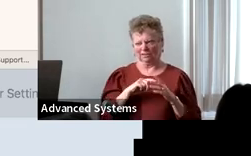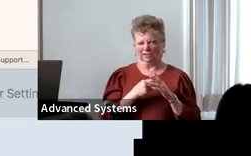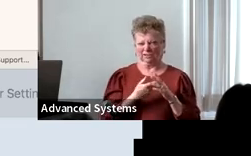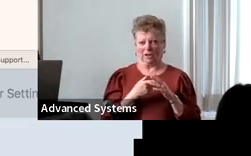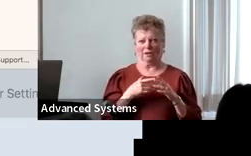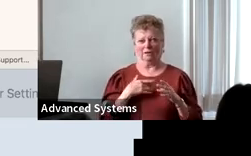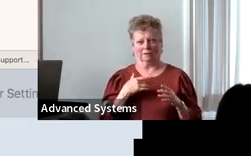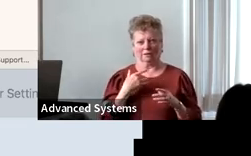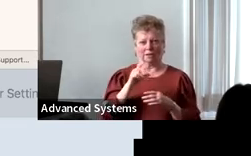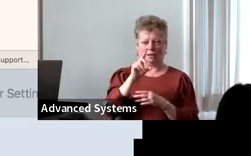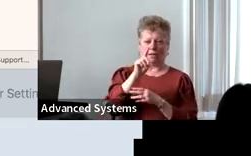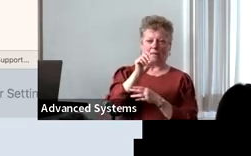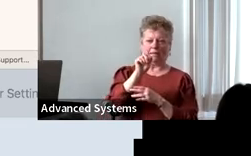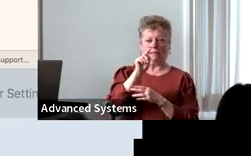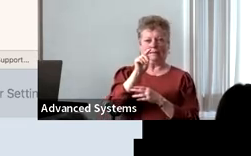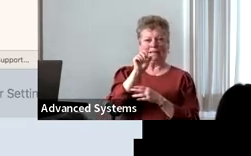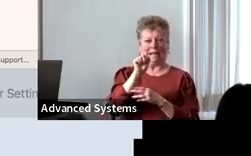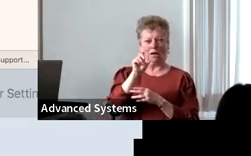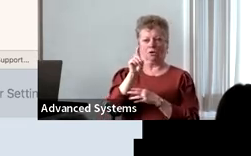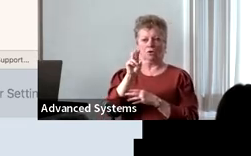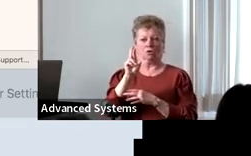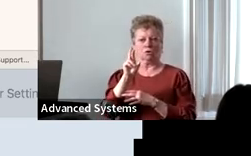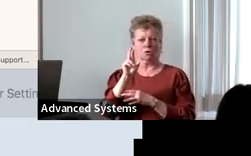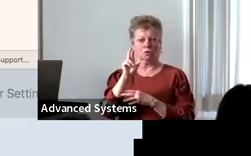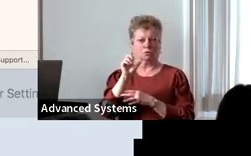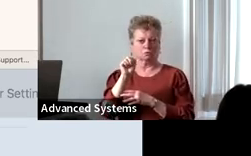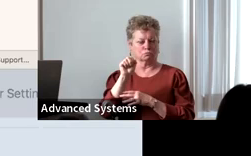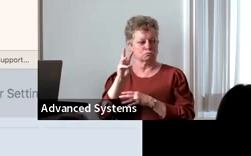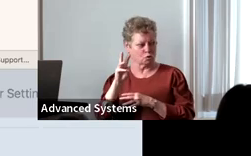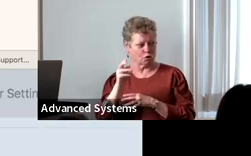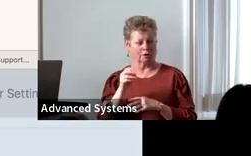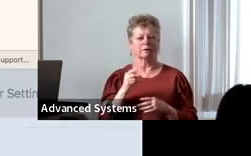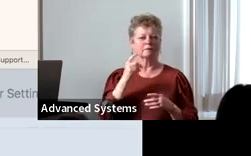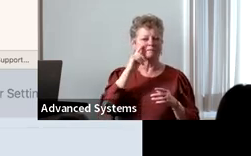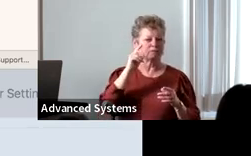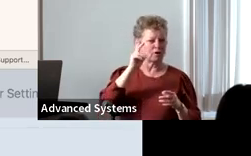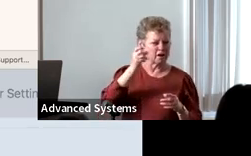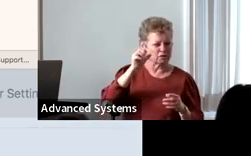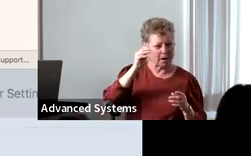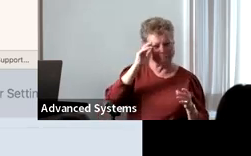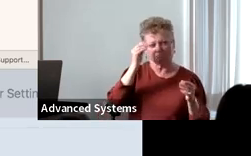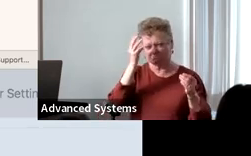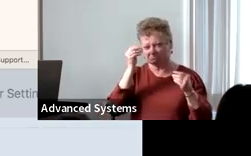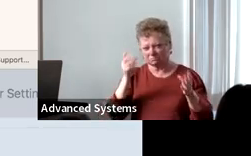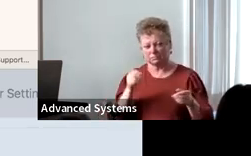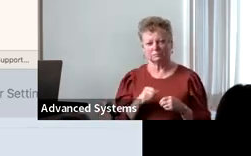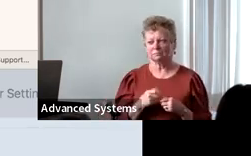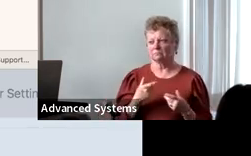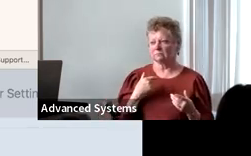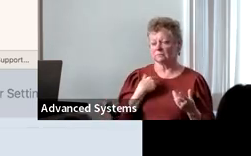The data drawer for HRM. You will see quickly that we have a lot of different and really interesting